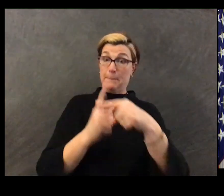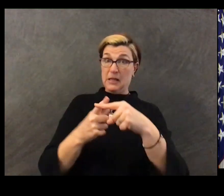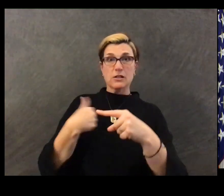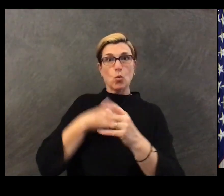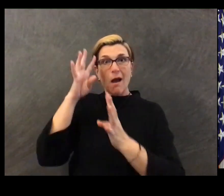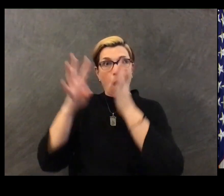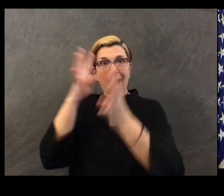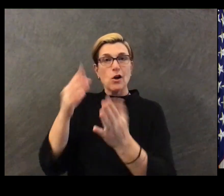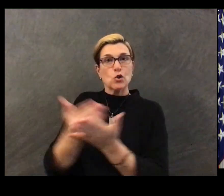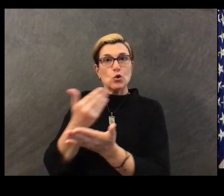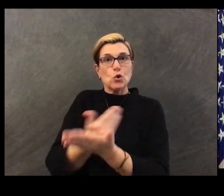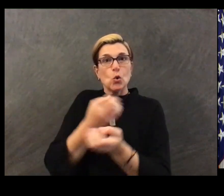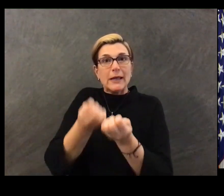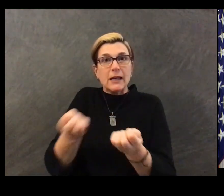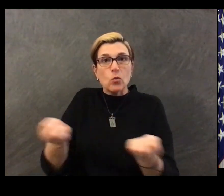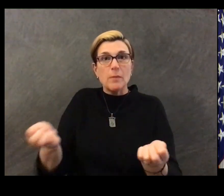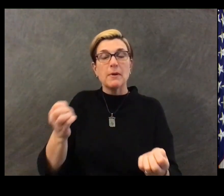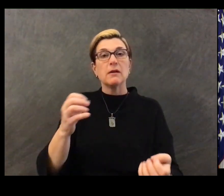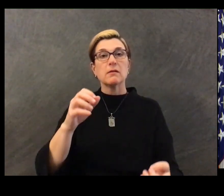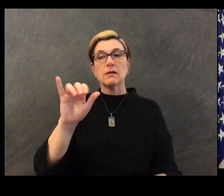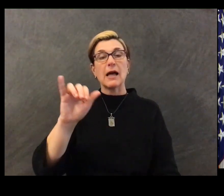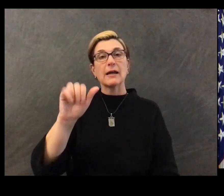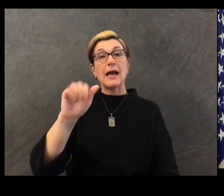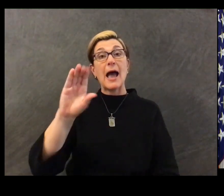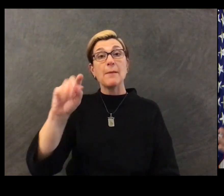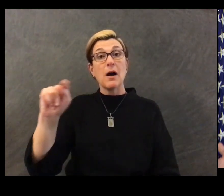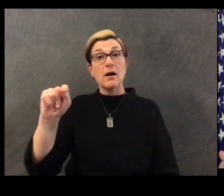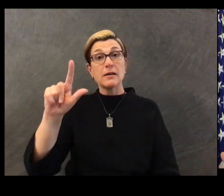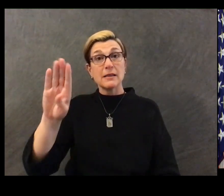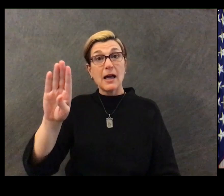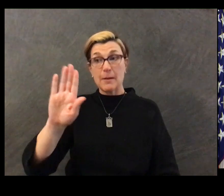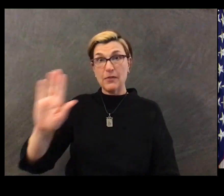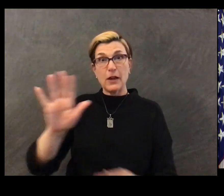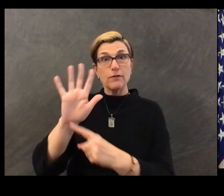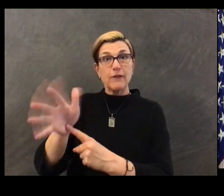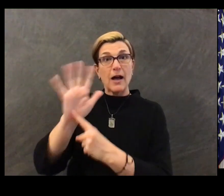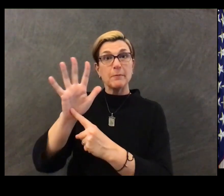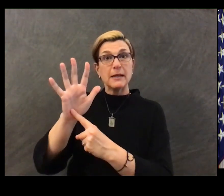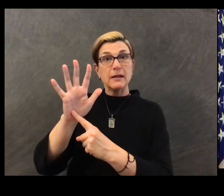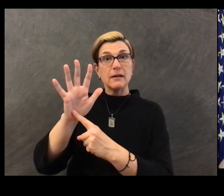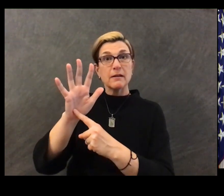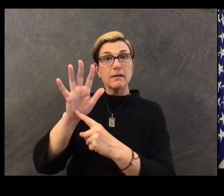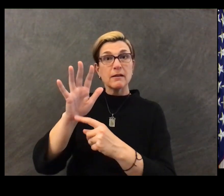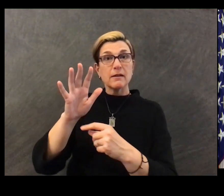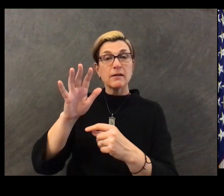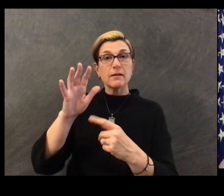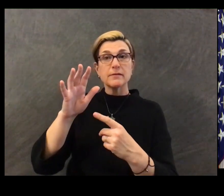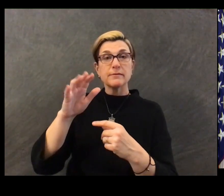Laboratories equipment on-site five minutes great success everybody wants it